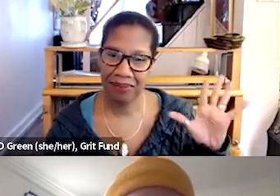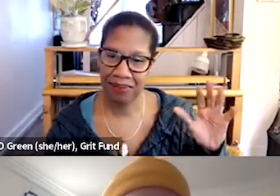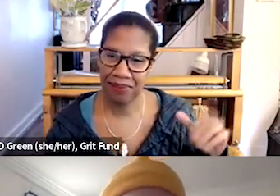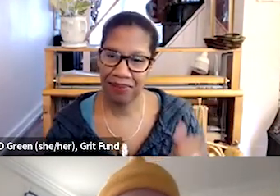That was helpful. I mean, yeah.